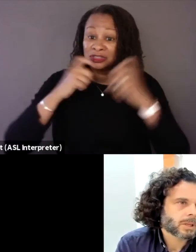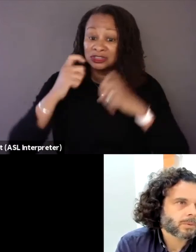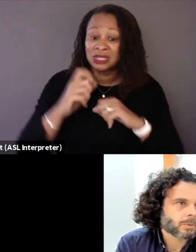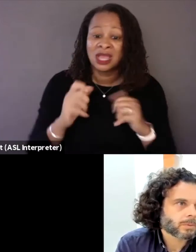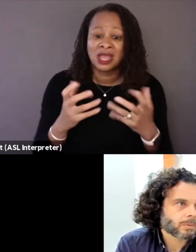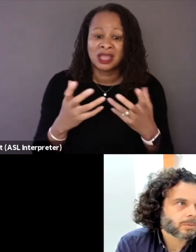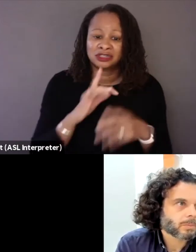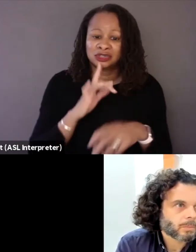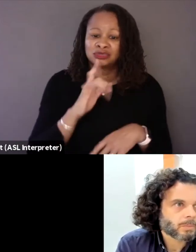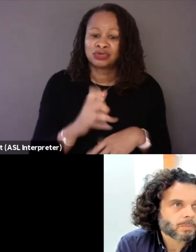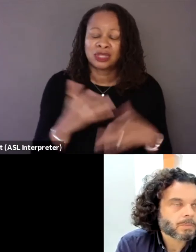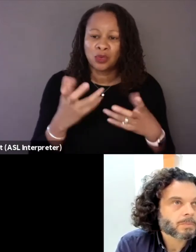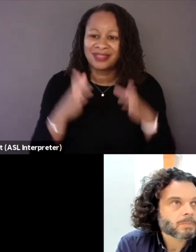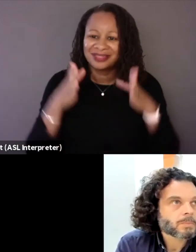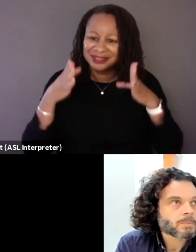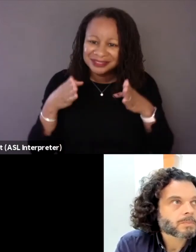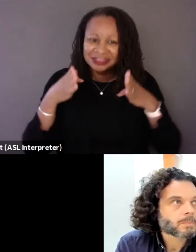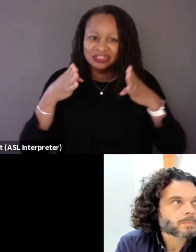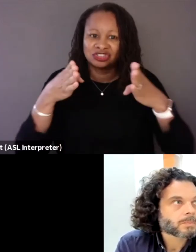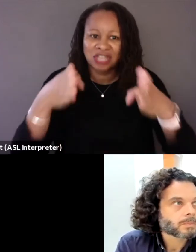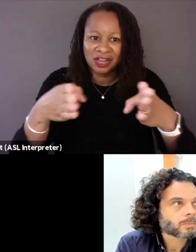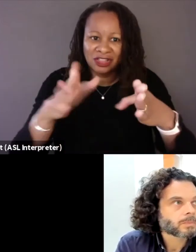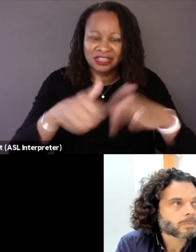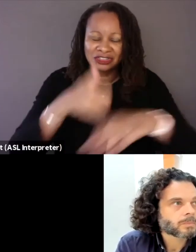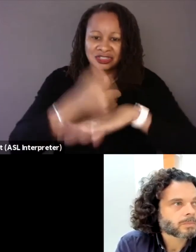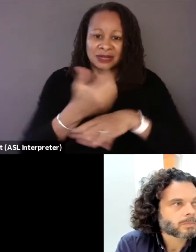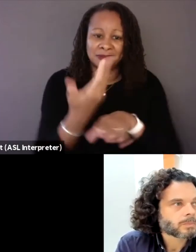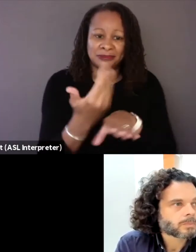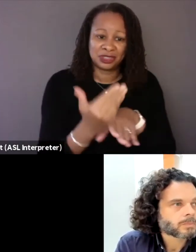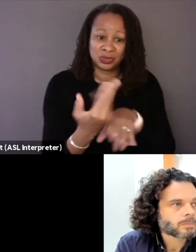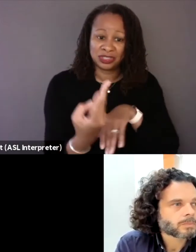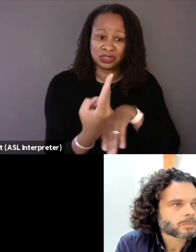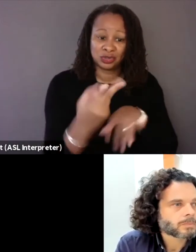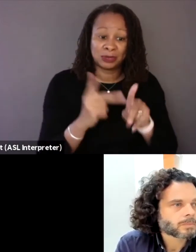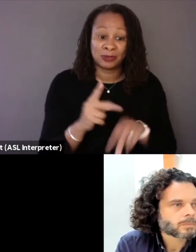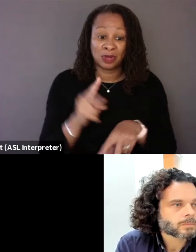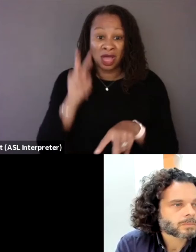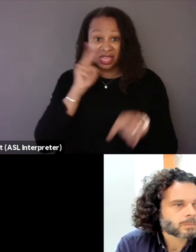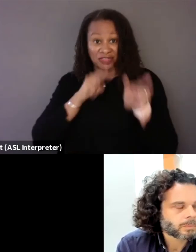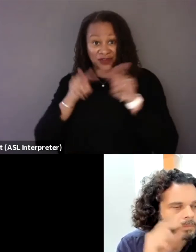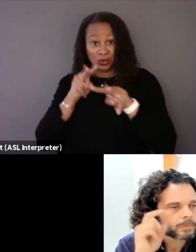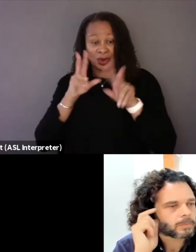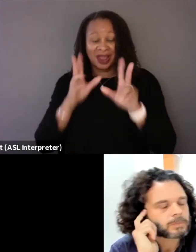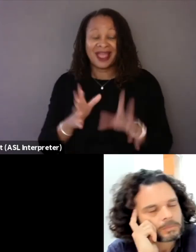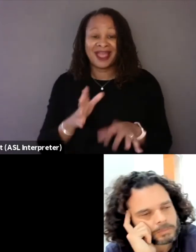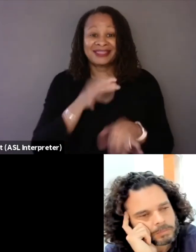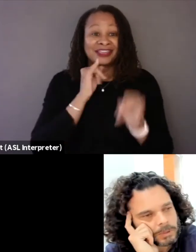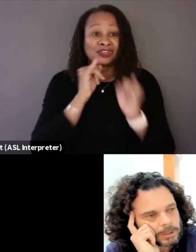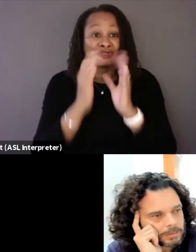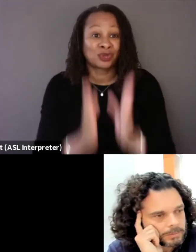this channel that you're setting up between the two people and it just, that's always what we like to be able to do,